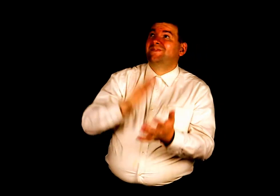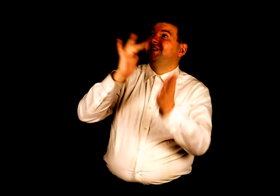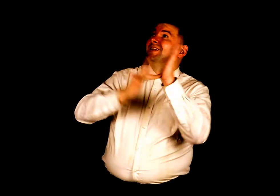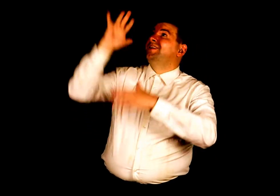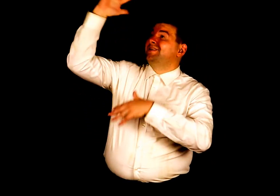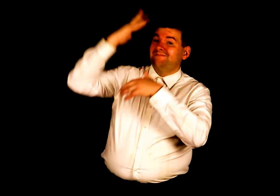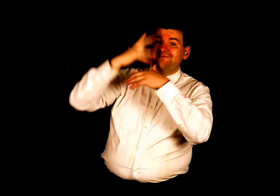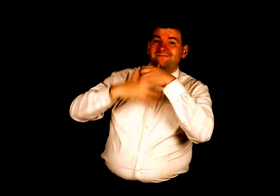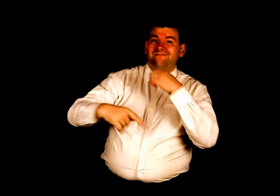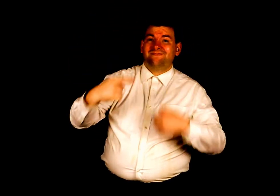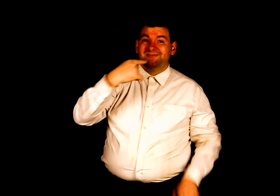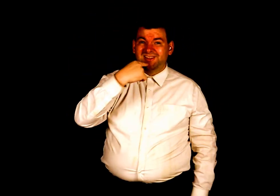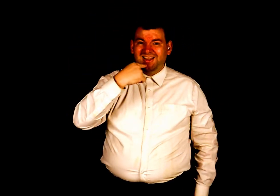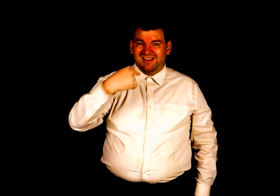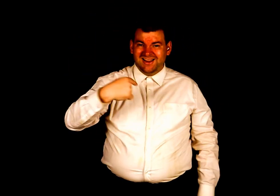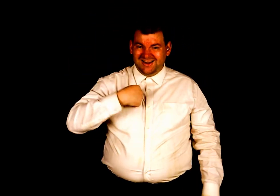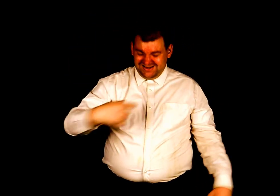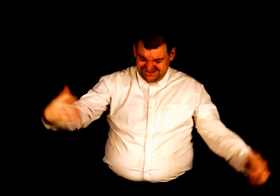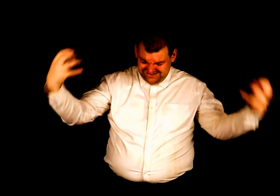And His blood says